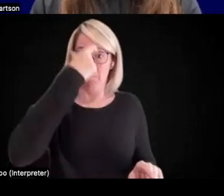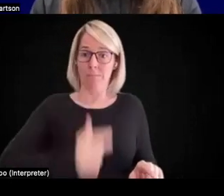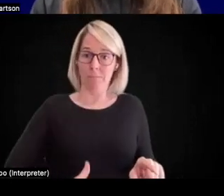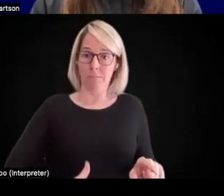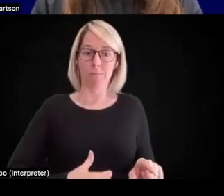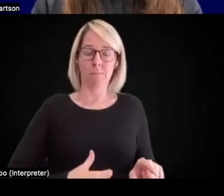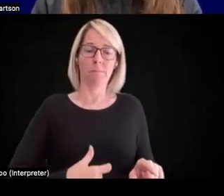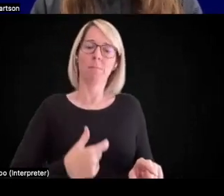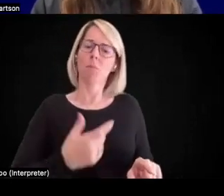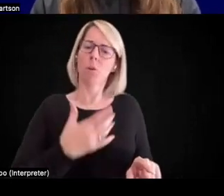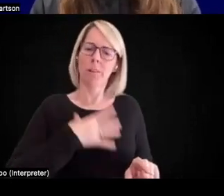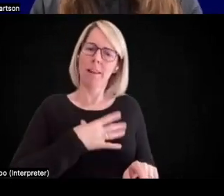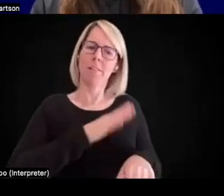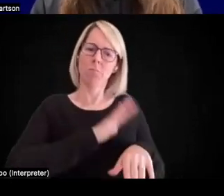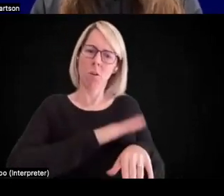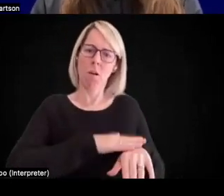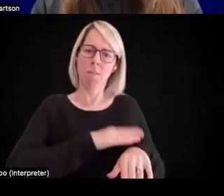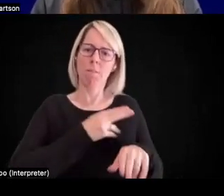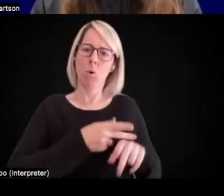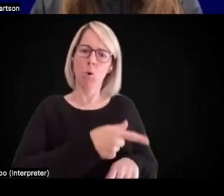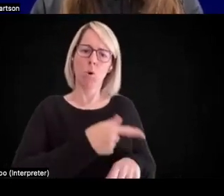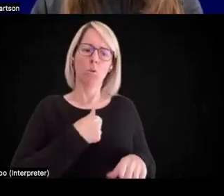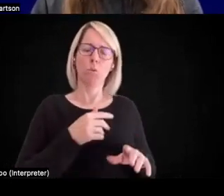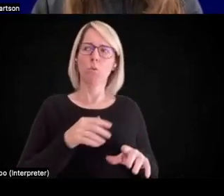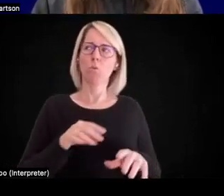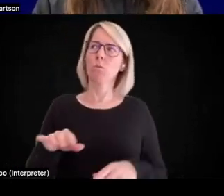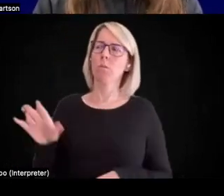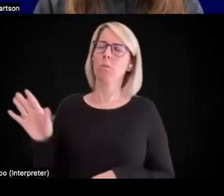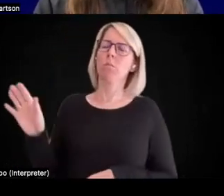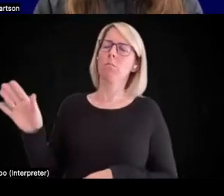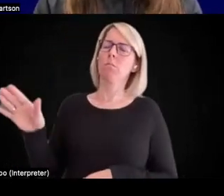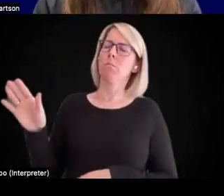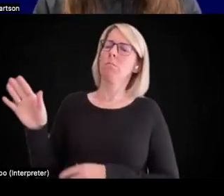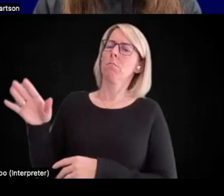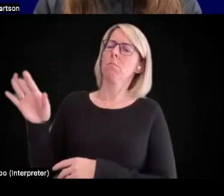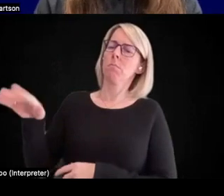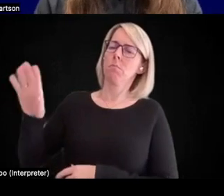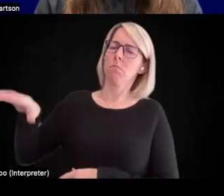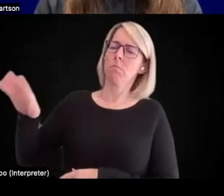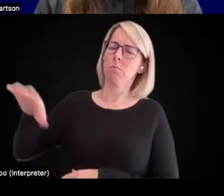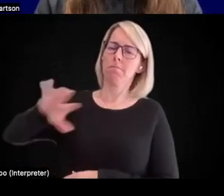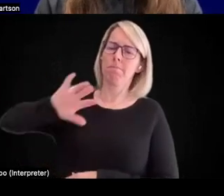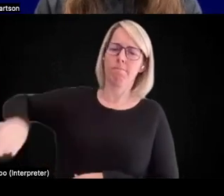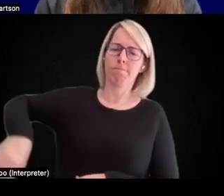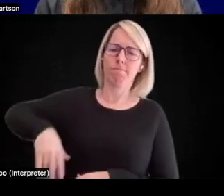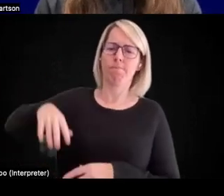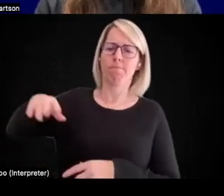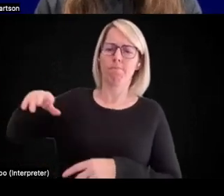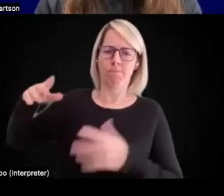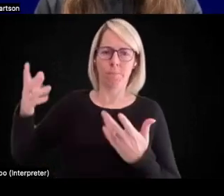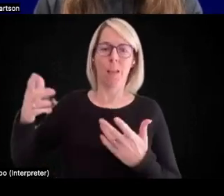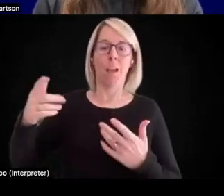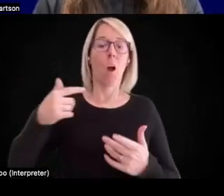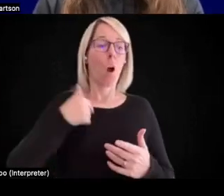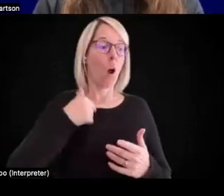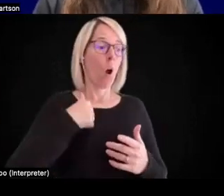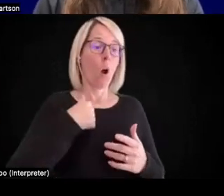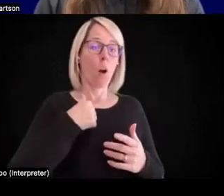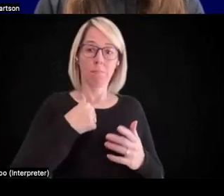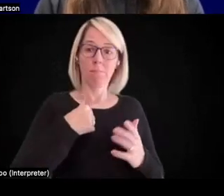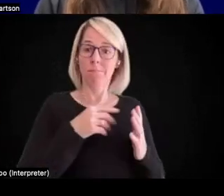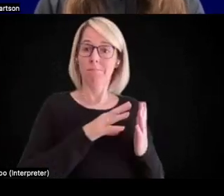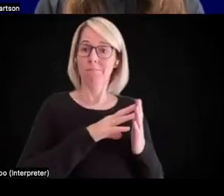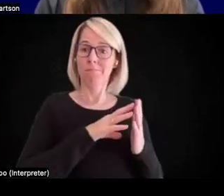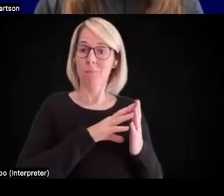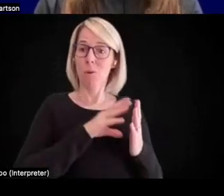for her to explore me, I'm also reflecting back her actions and saying hello, doing a